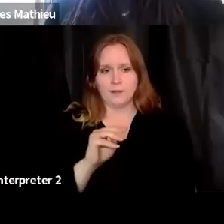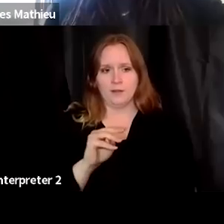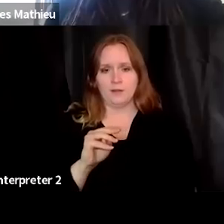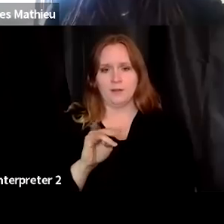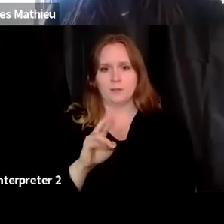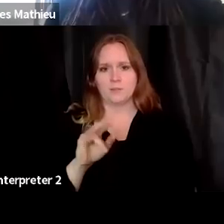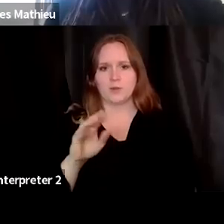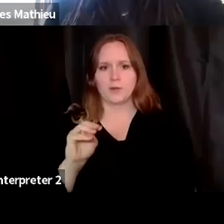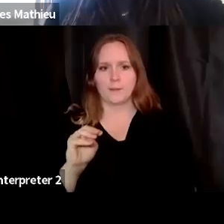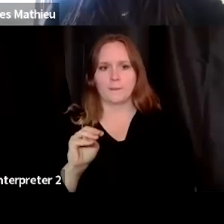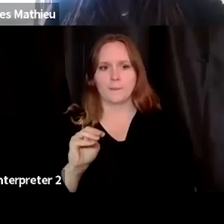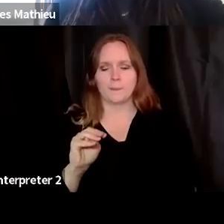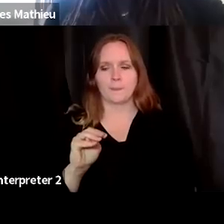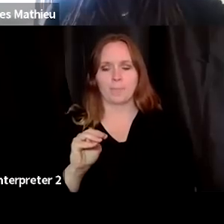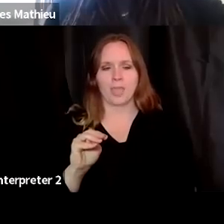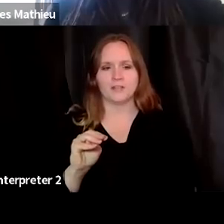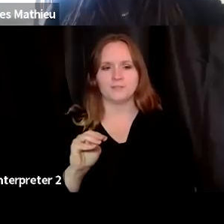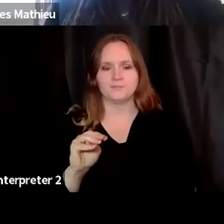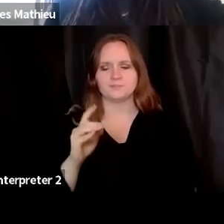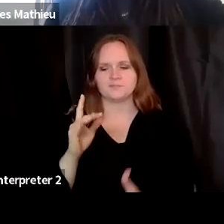I think also I just wanna acknowledge